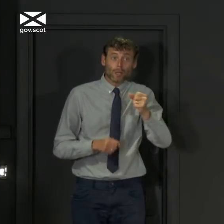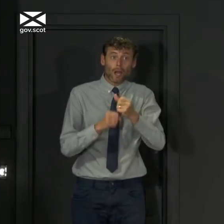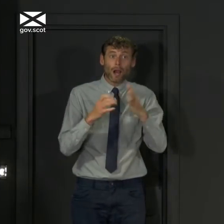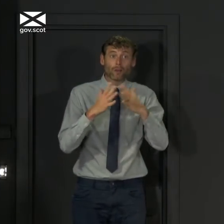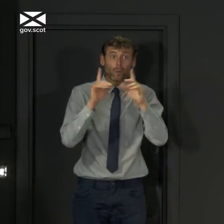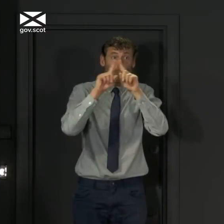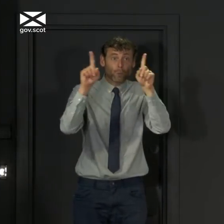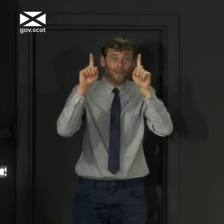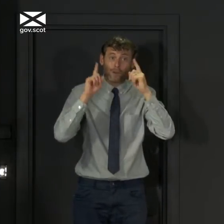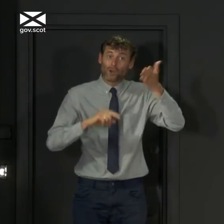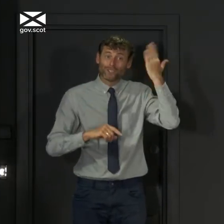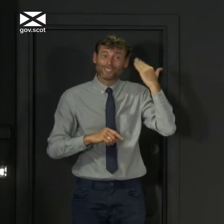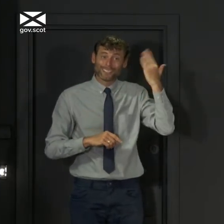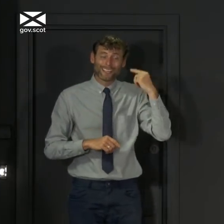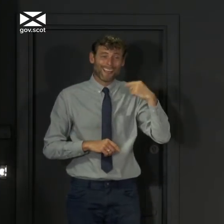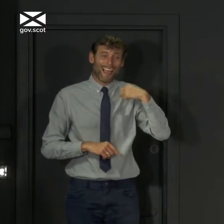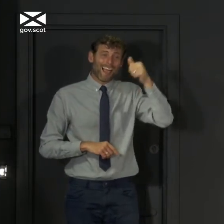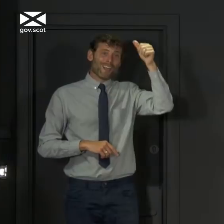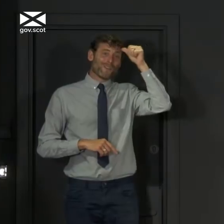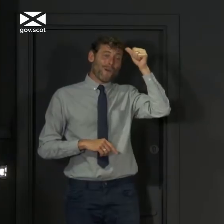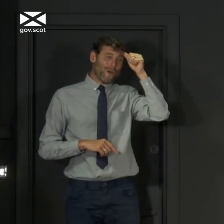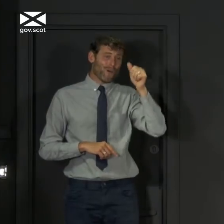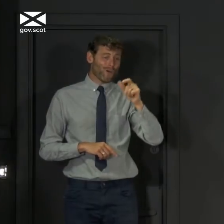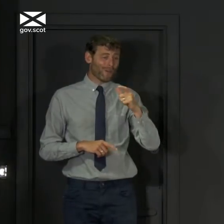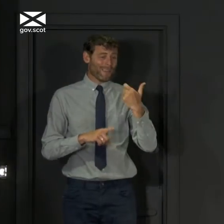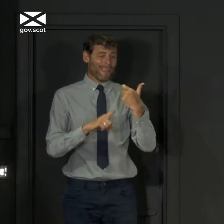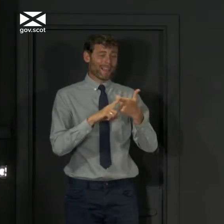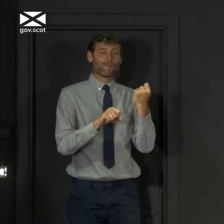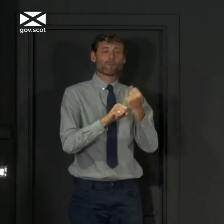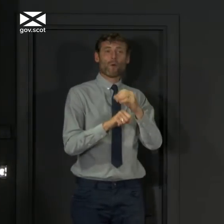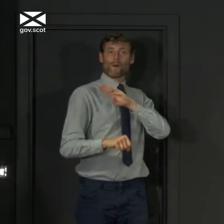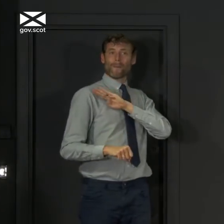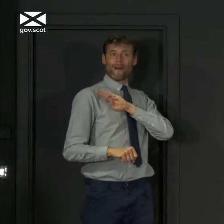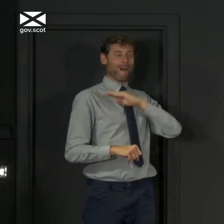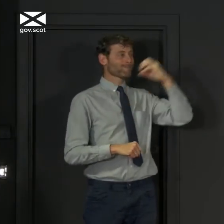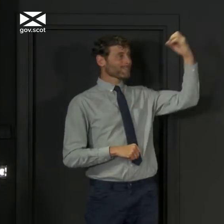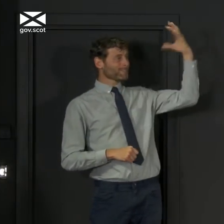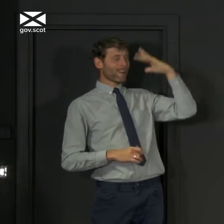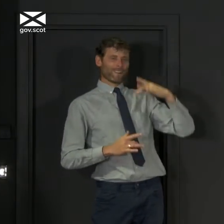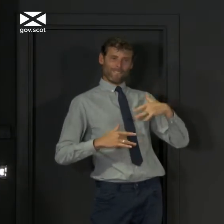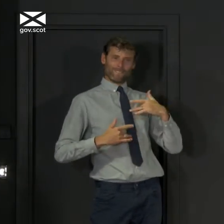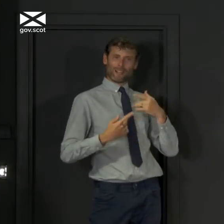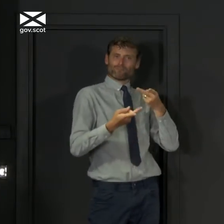University. I know how lovely it is to sit in Kelvingrove Park on a nice day. So I understand